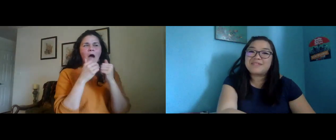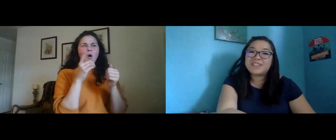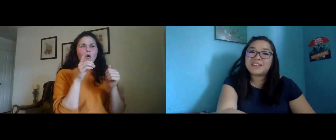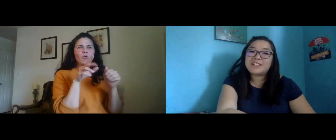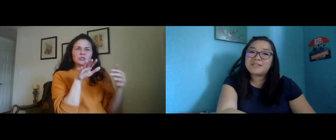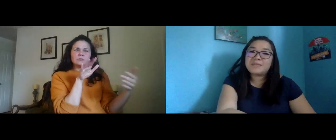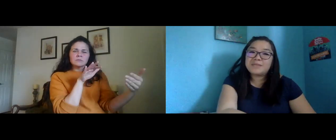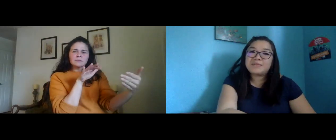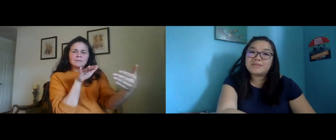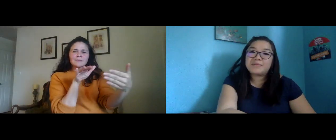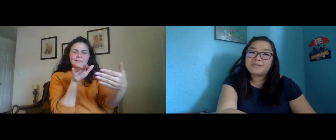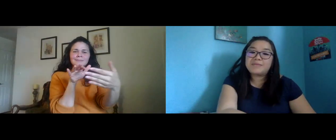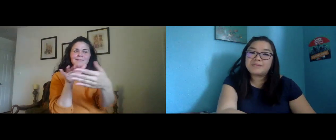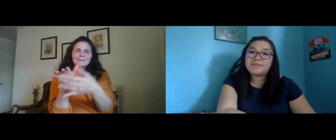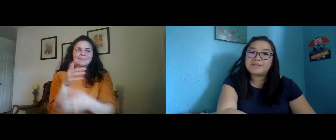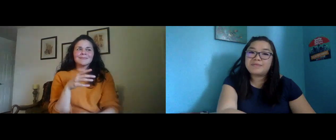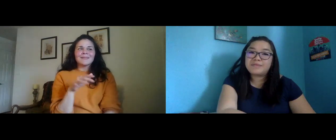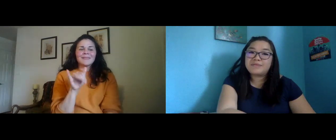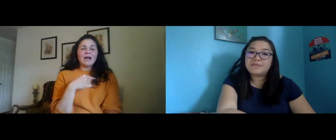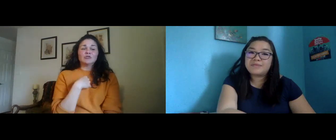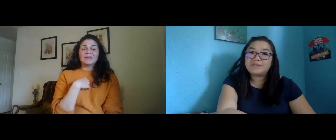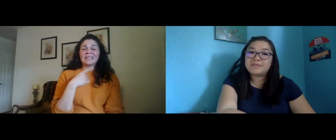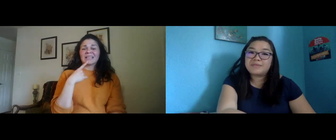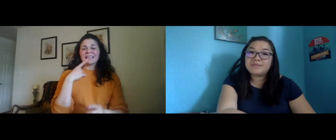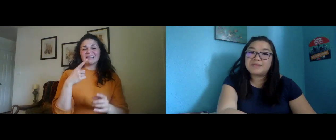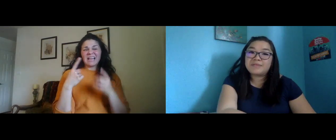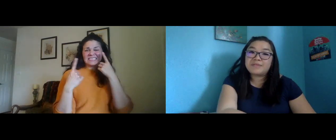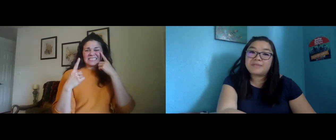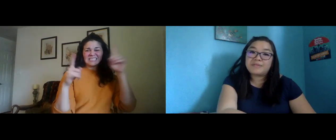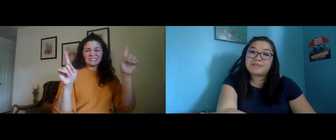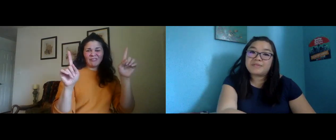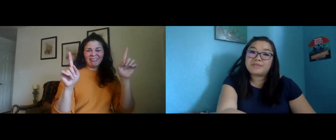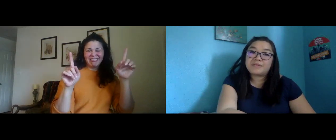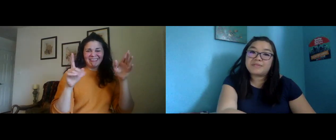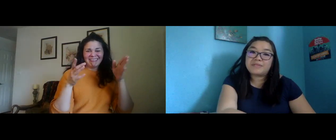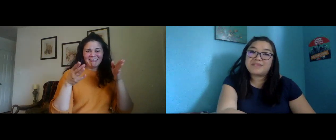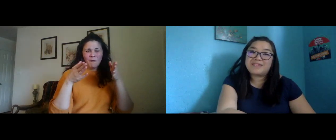I study those kinds of things. That, to me, is a successful way to live and be an artist.